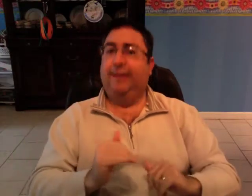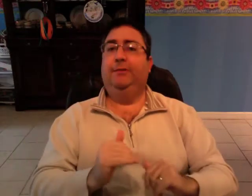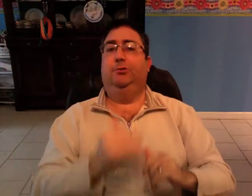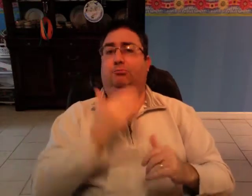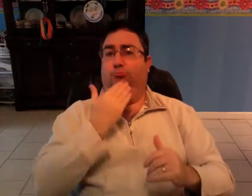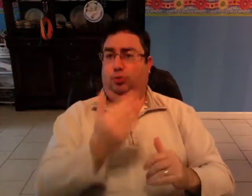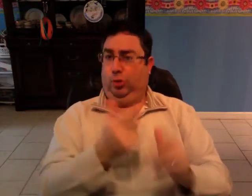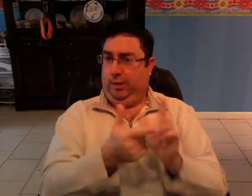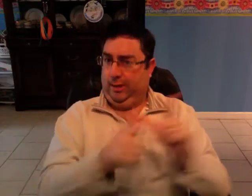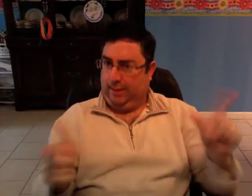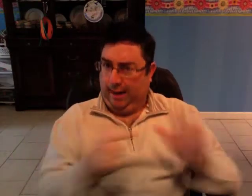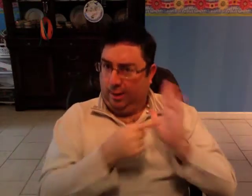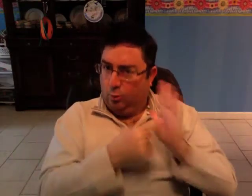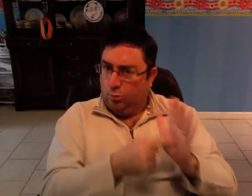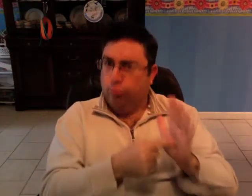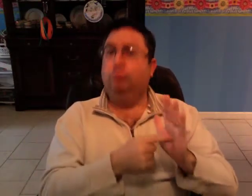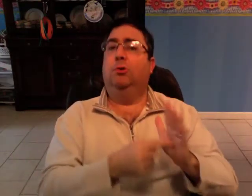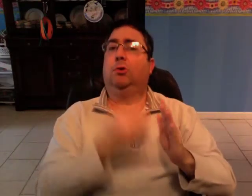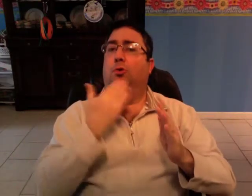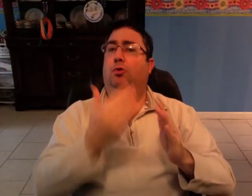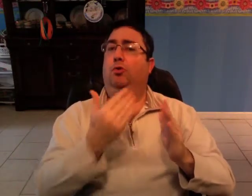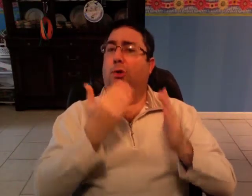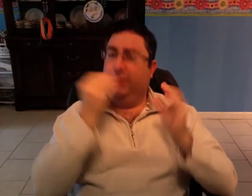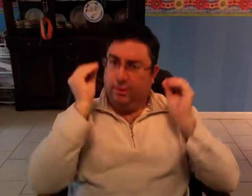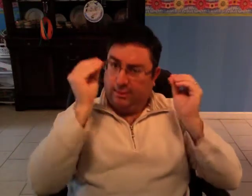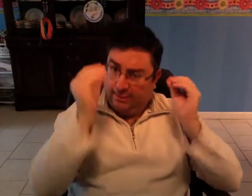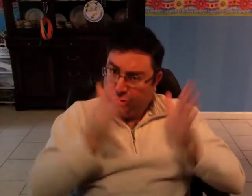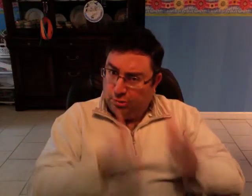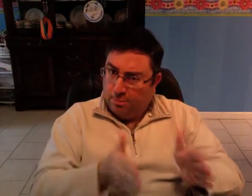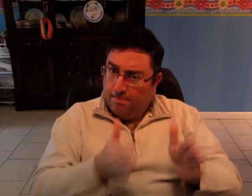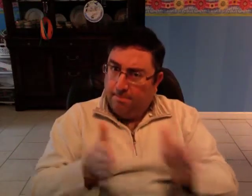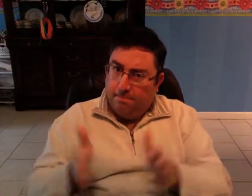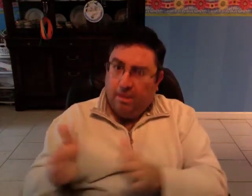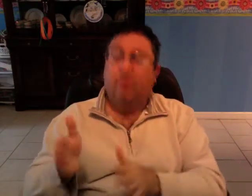with good language models and good teaching methodologies,